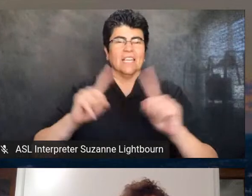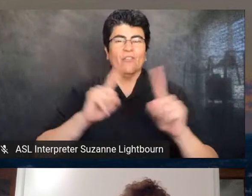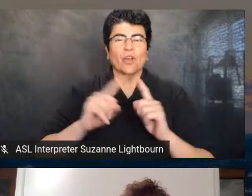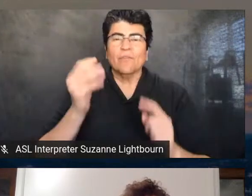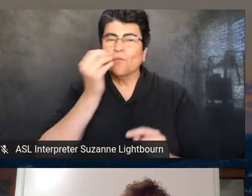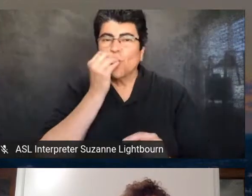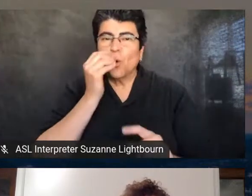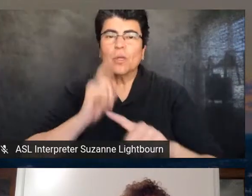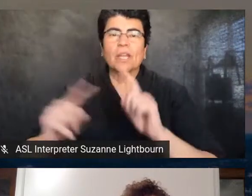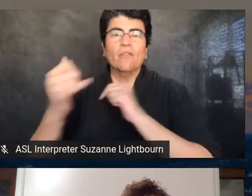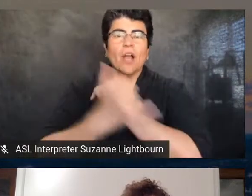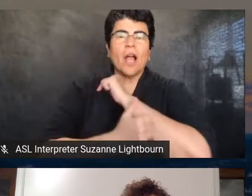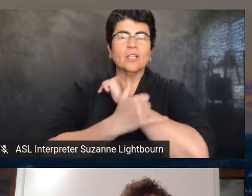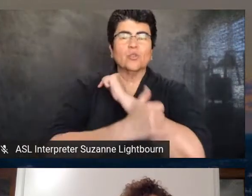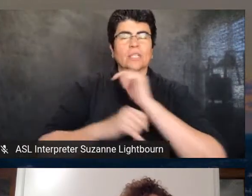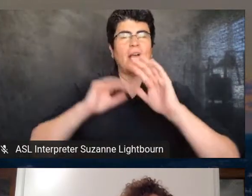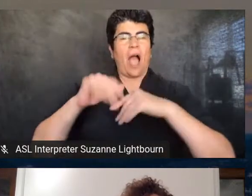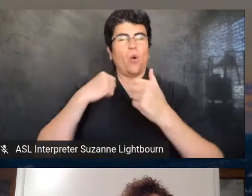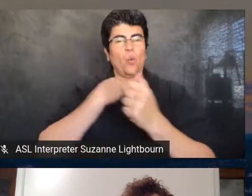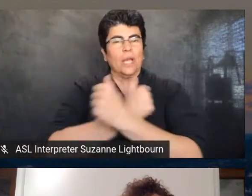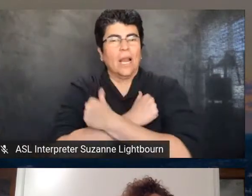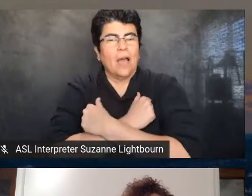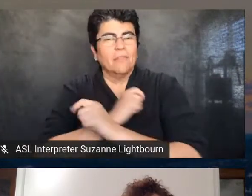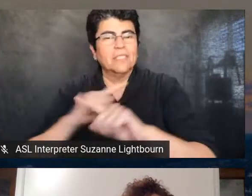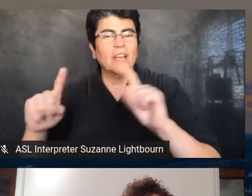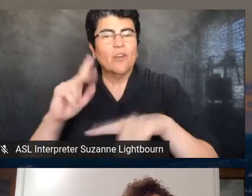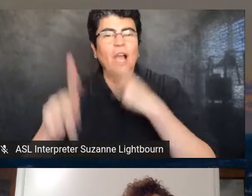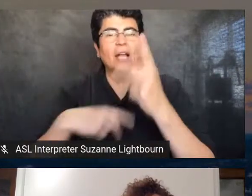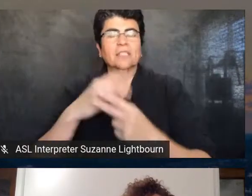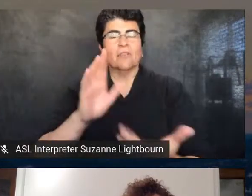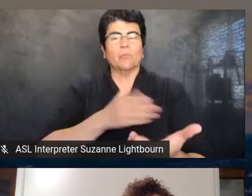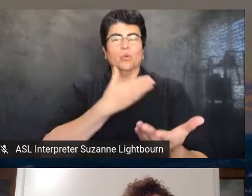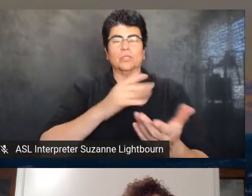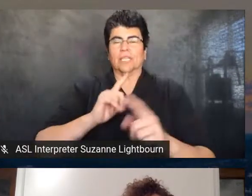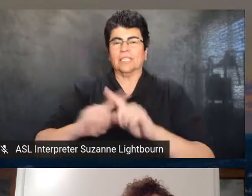and how we love different kinds of music from different countries,